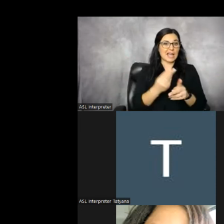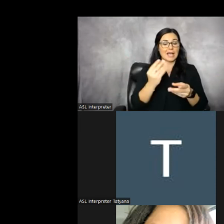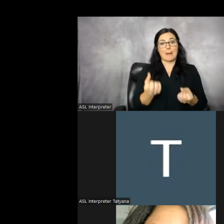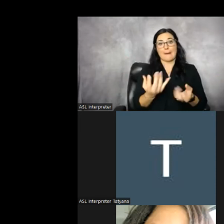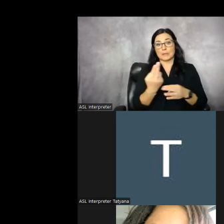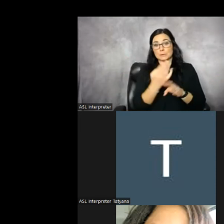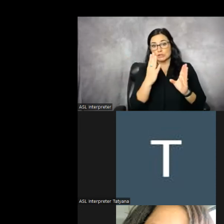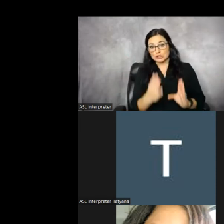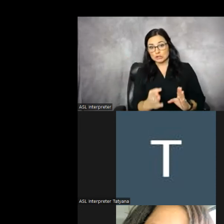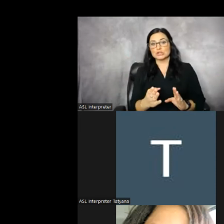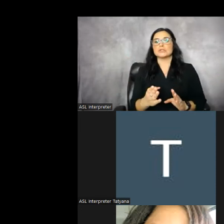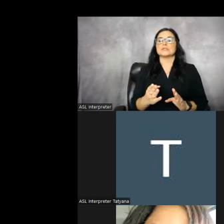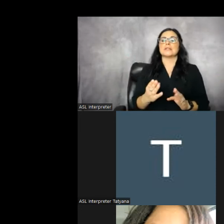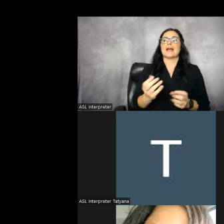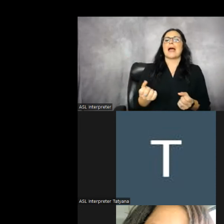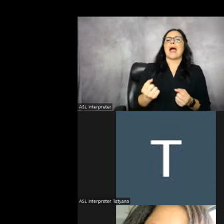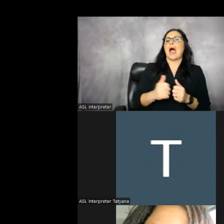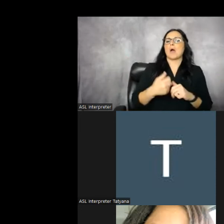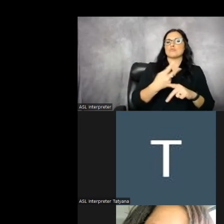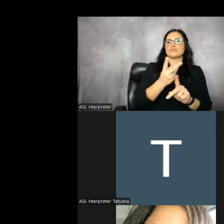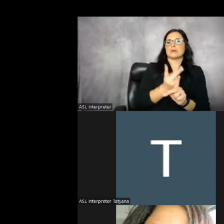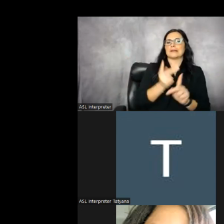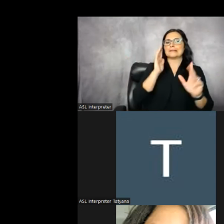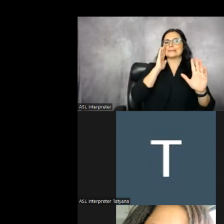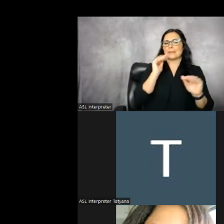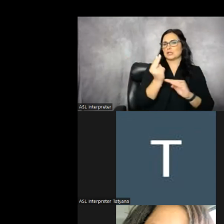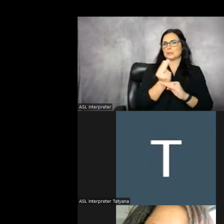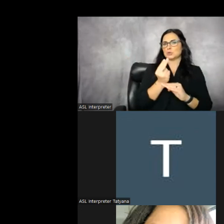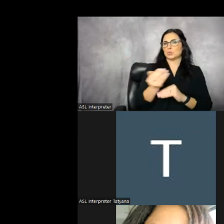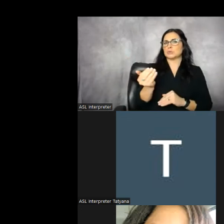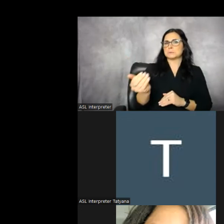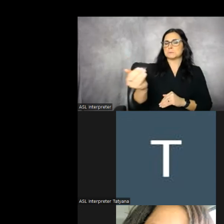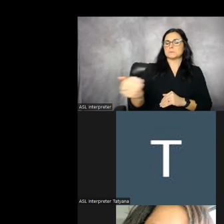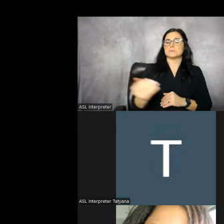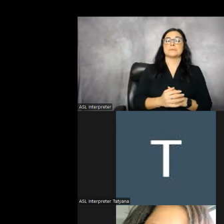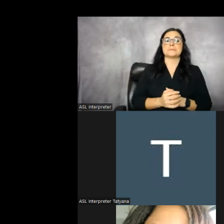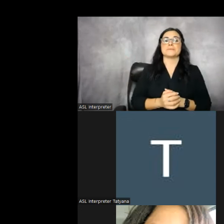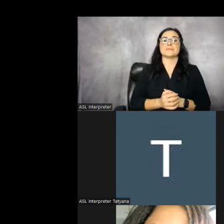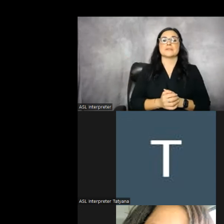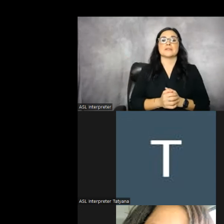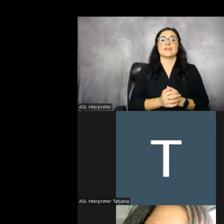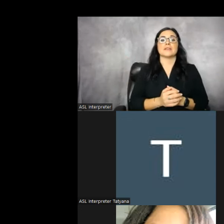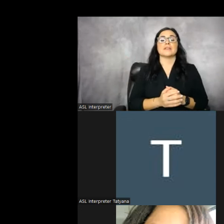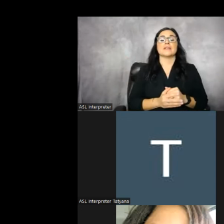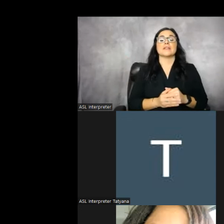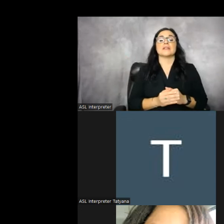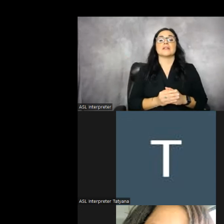and how the product is expected to be used. The context here is really critical.